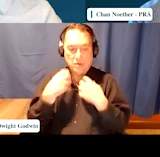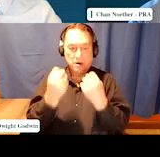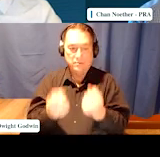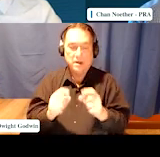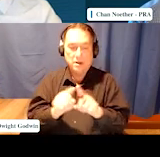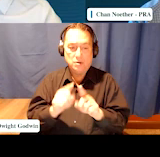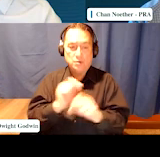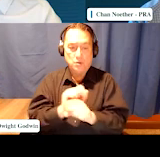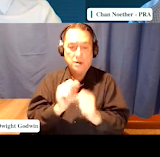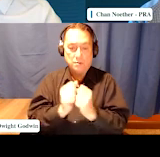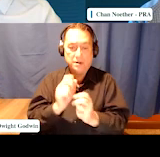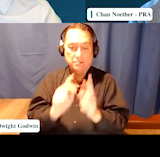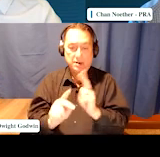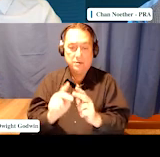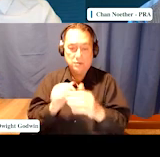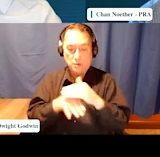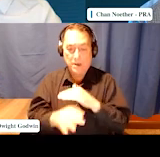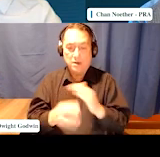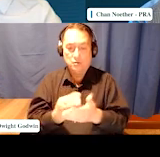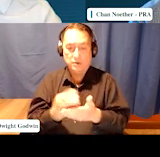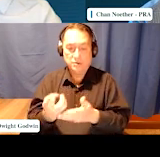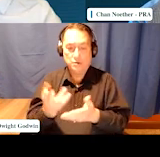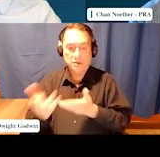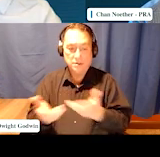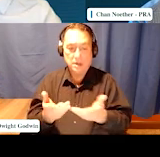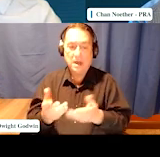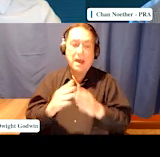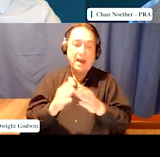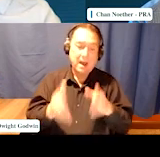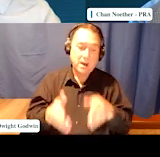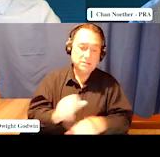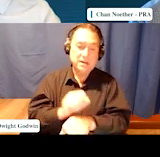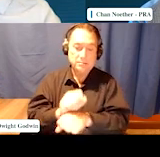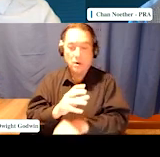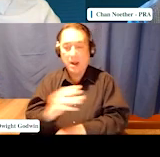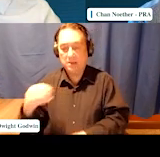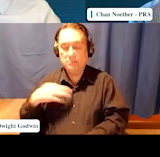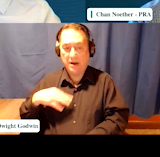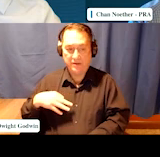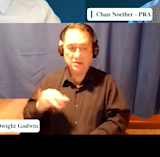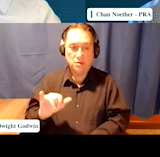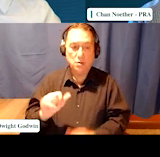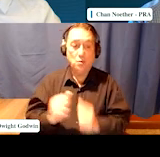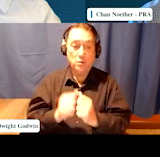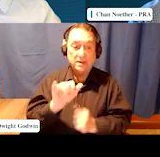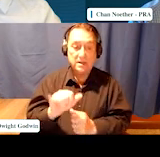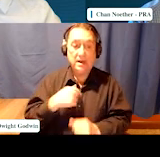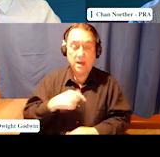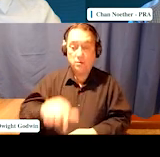to access resources and services including housing, employment, and benefits. So with that, I will turn it over to